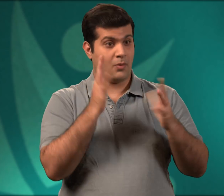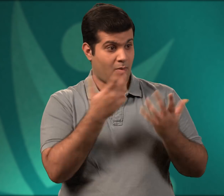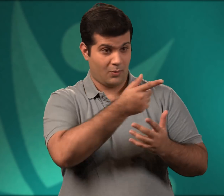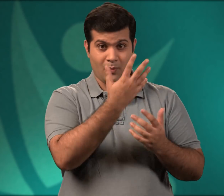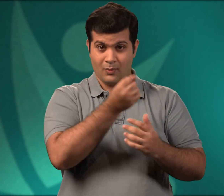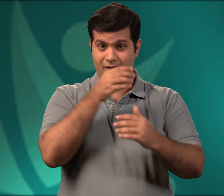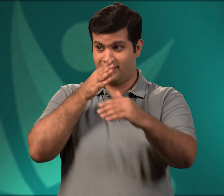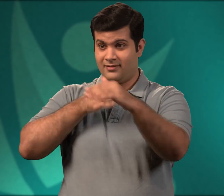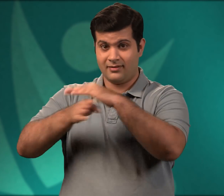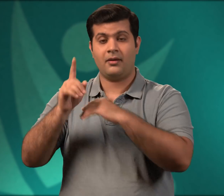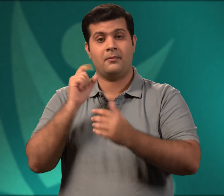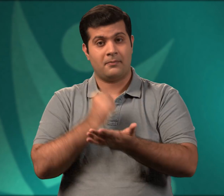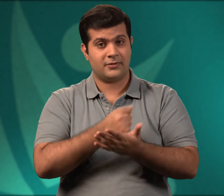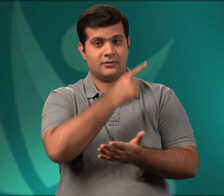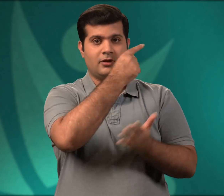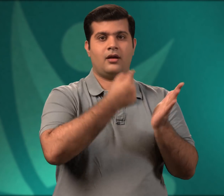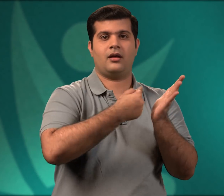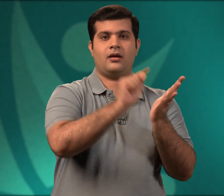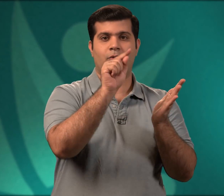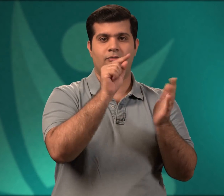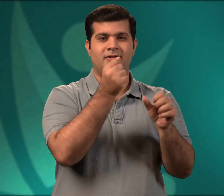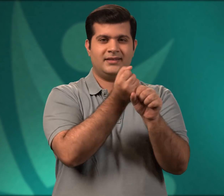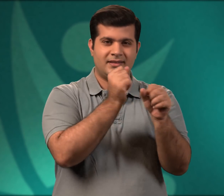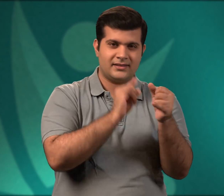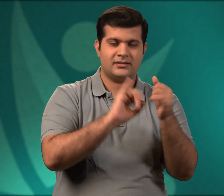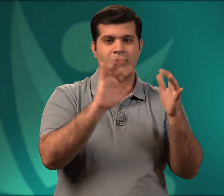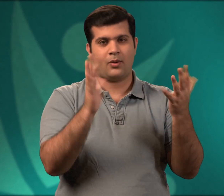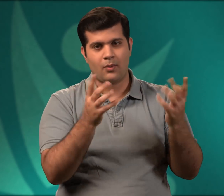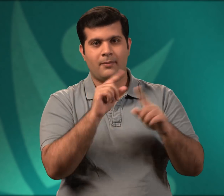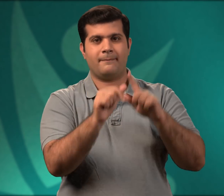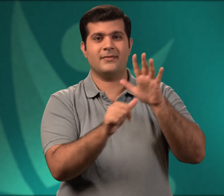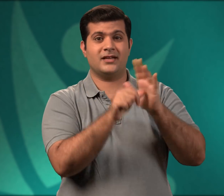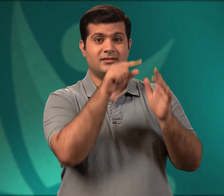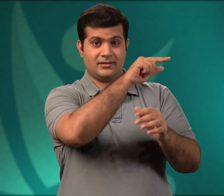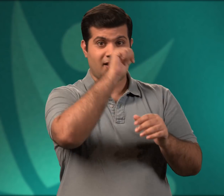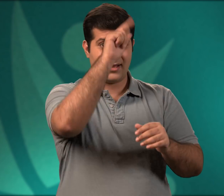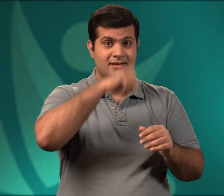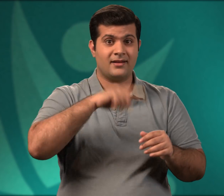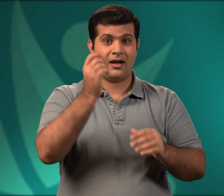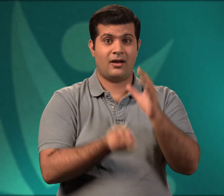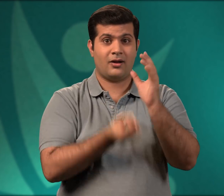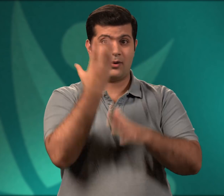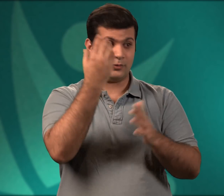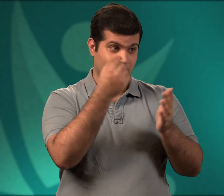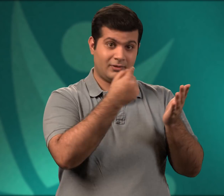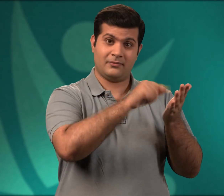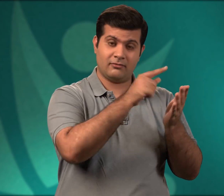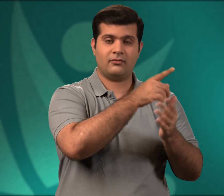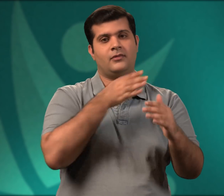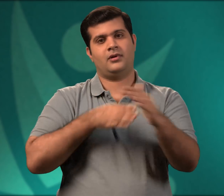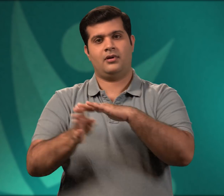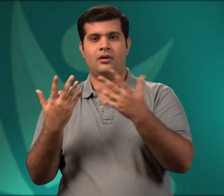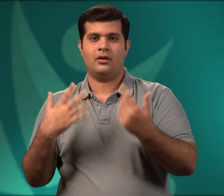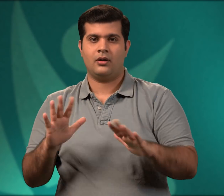To take part, they first need approvals of the General Secretary or the President of any Indian association. After this they would be allowed.